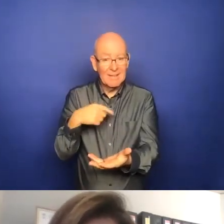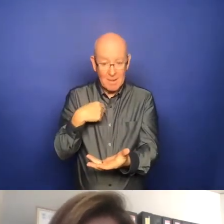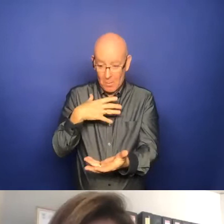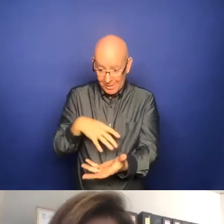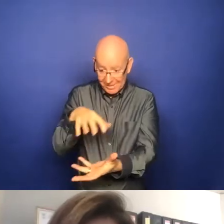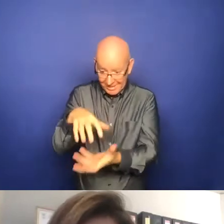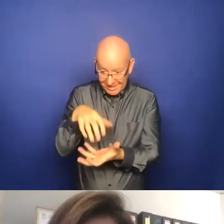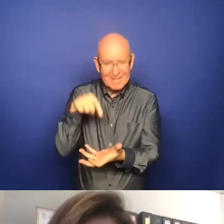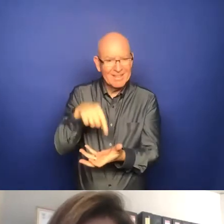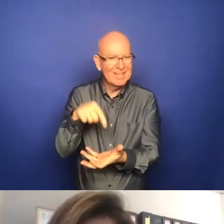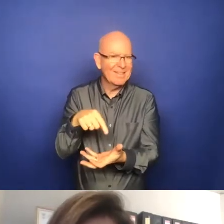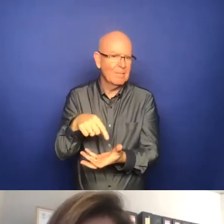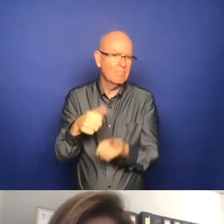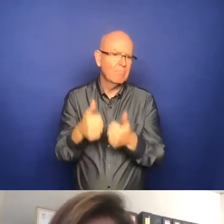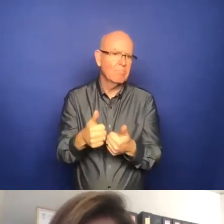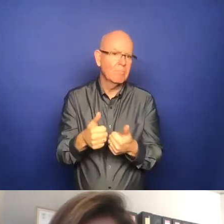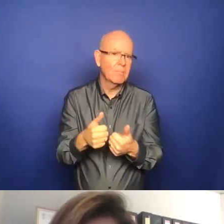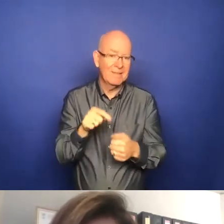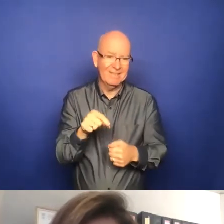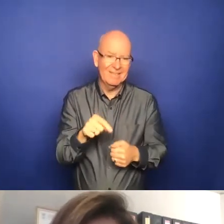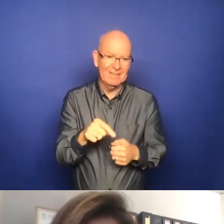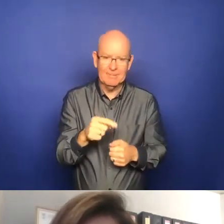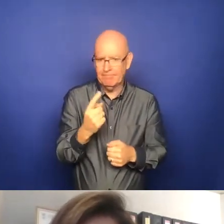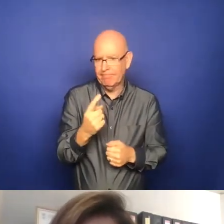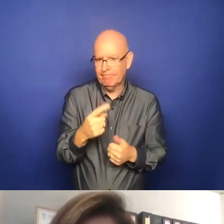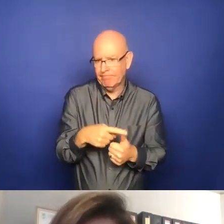. And this is on the side, not only of